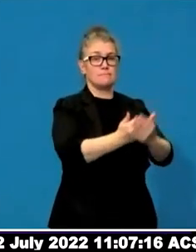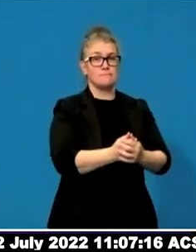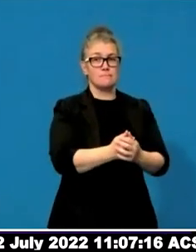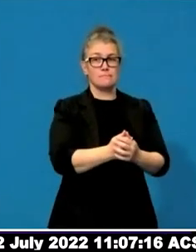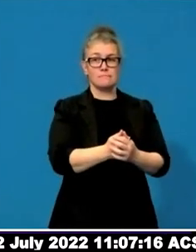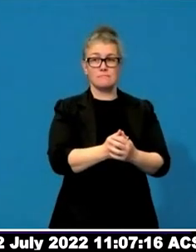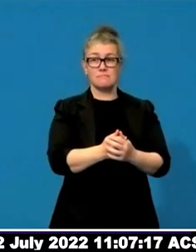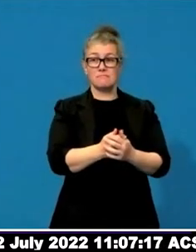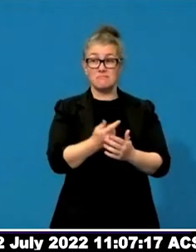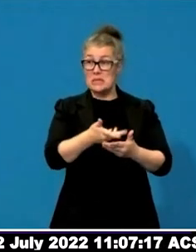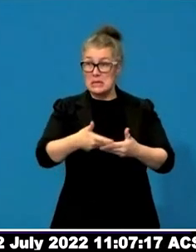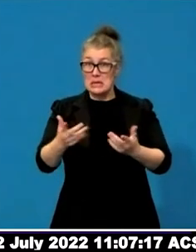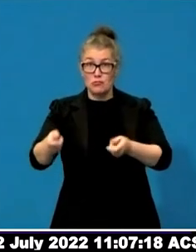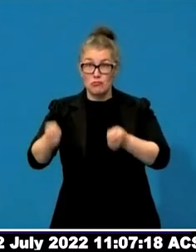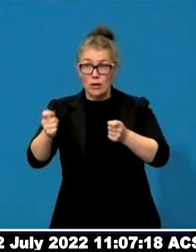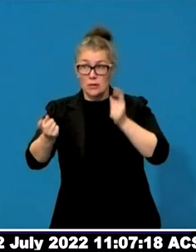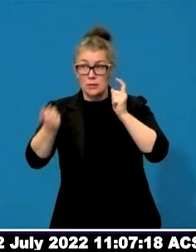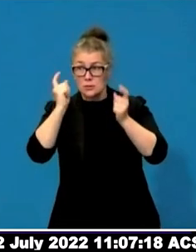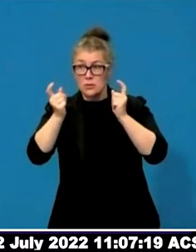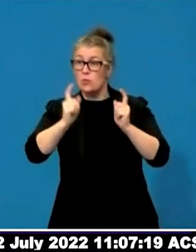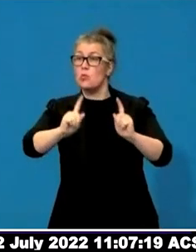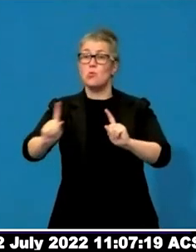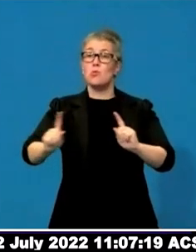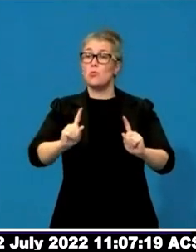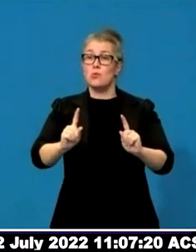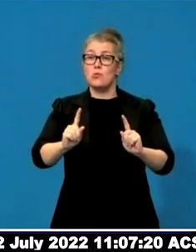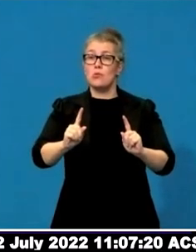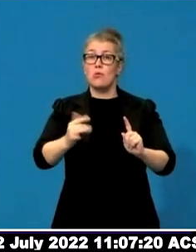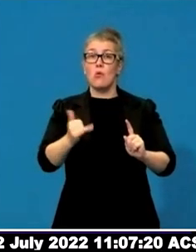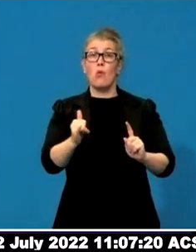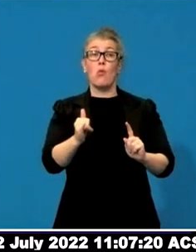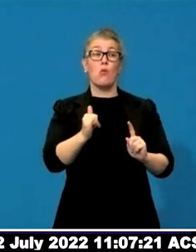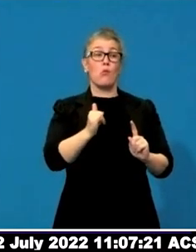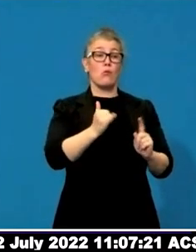or might not be recommending particular service providers.